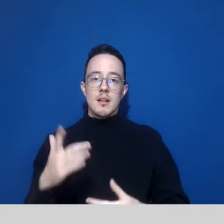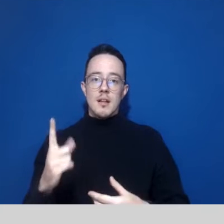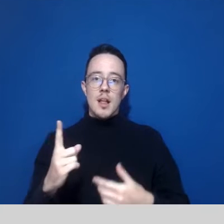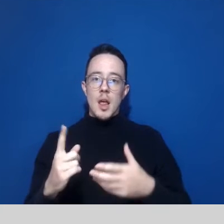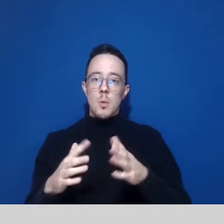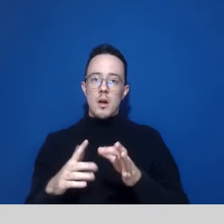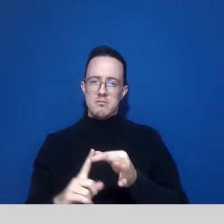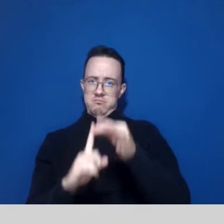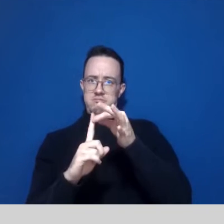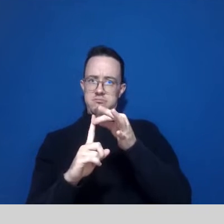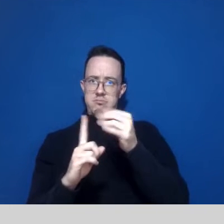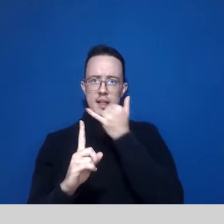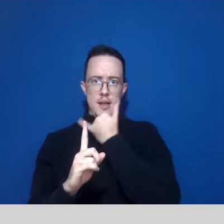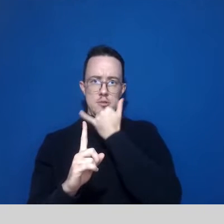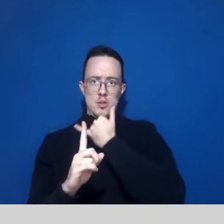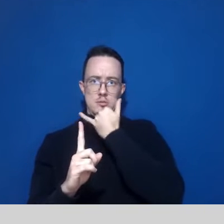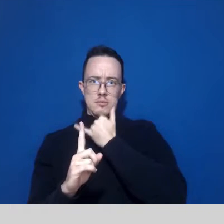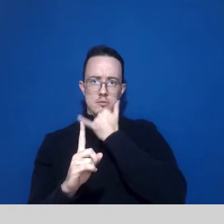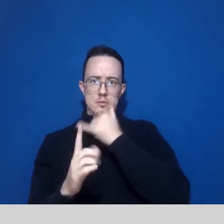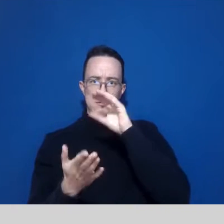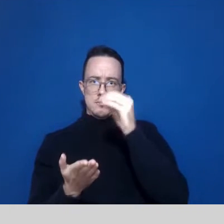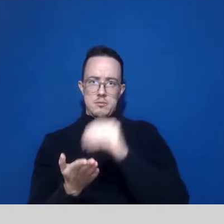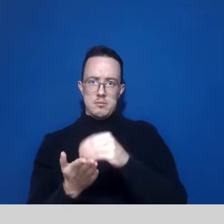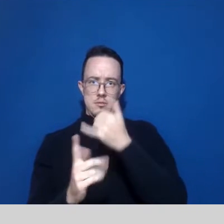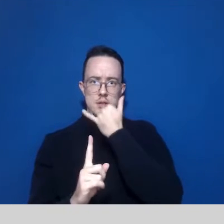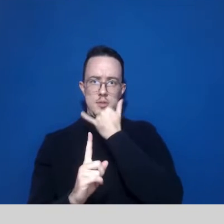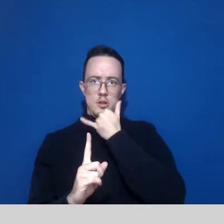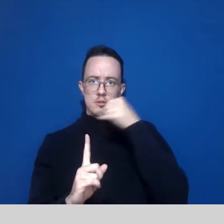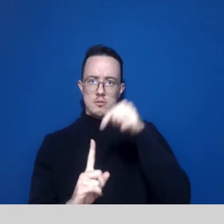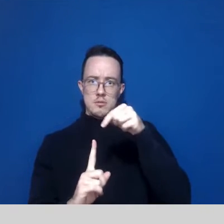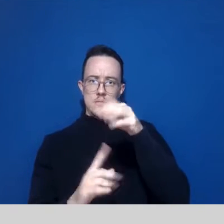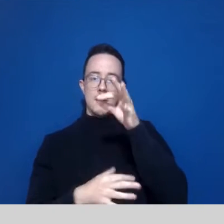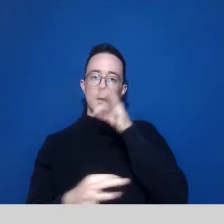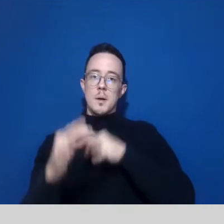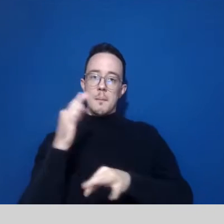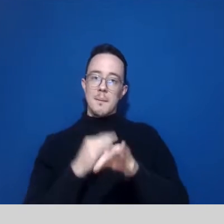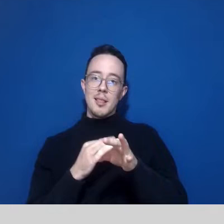it will raise an exception Unicode error, encoding error,